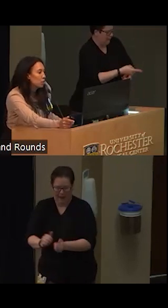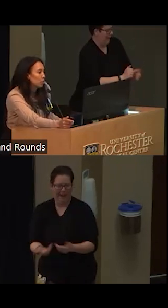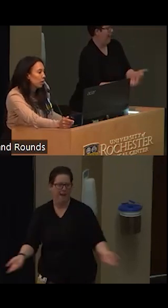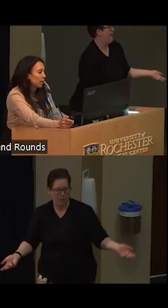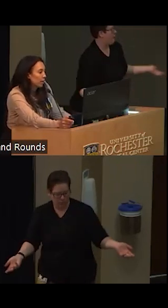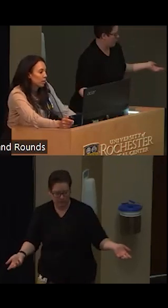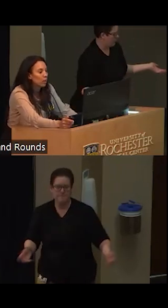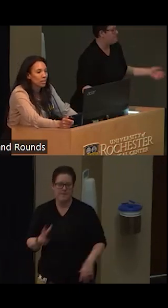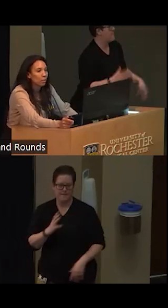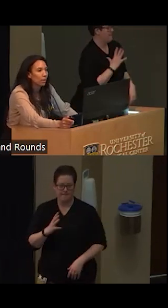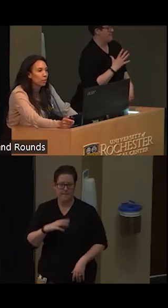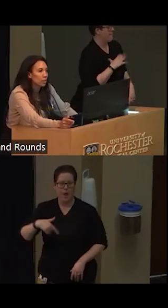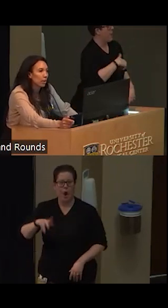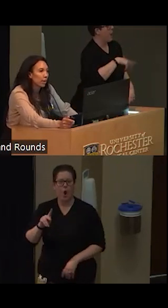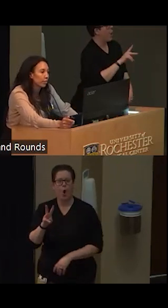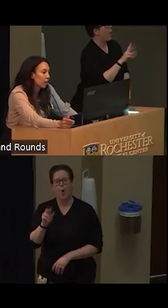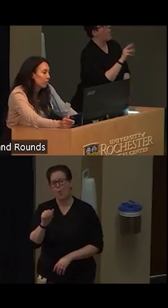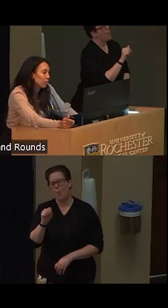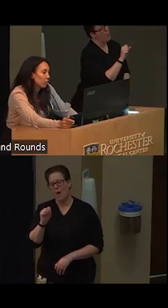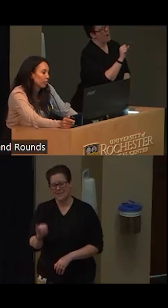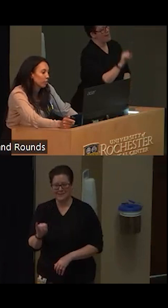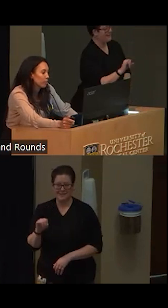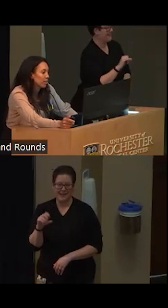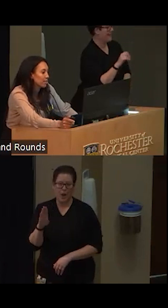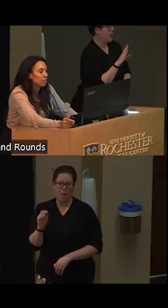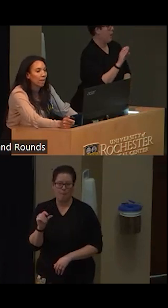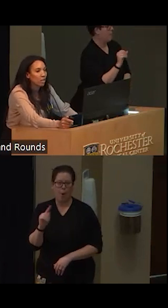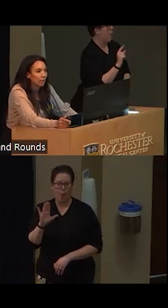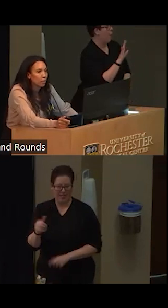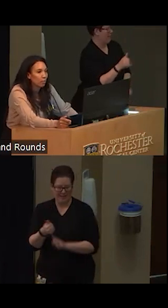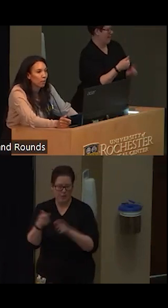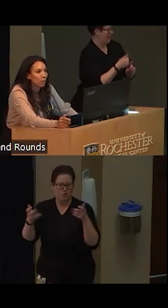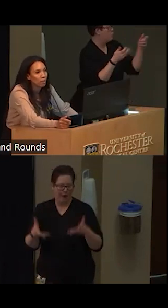so we brought in quasi Bodhi who's the director of culturally responsive management and we met with